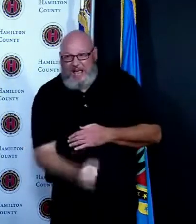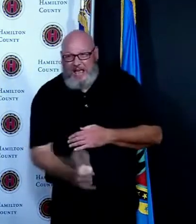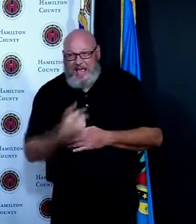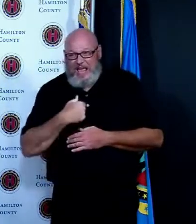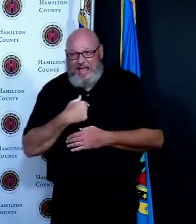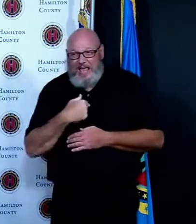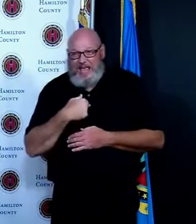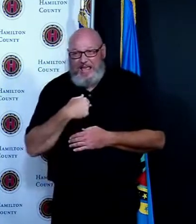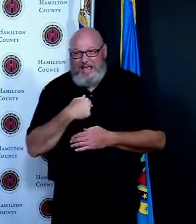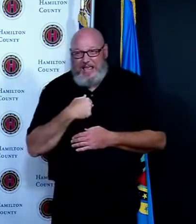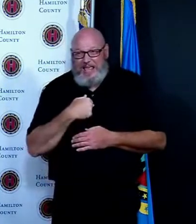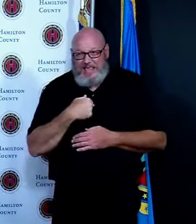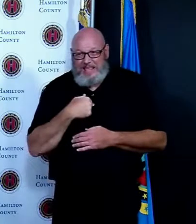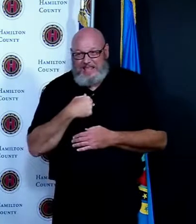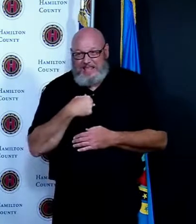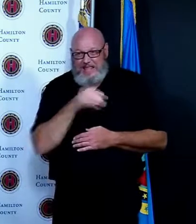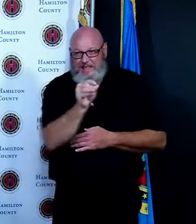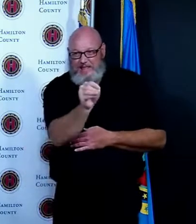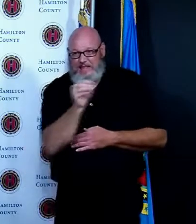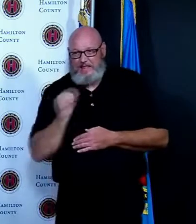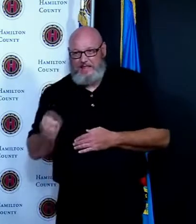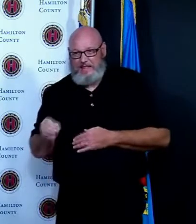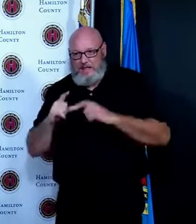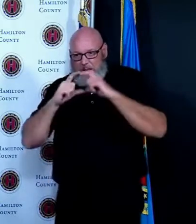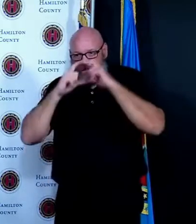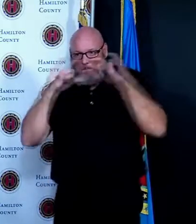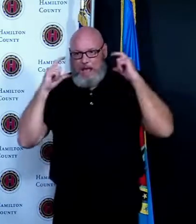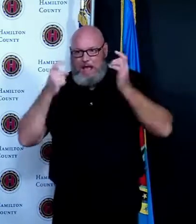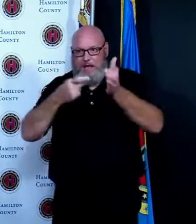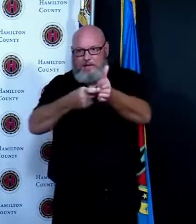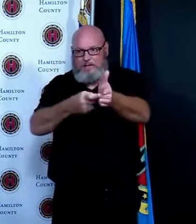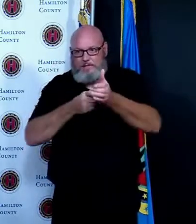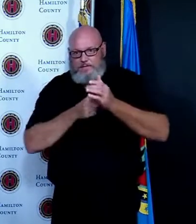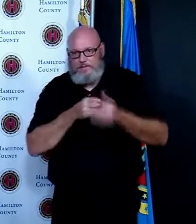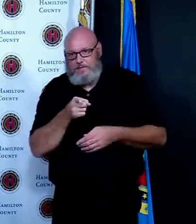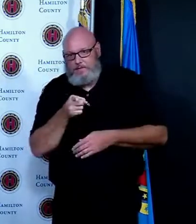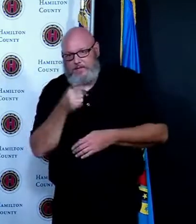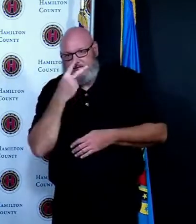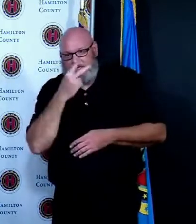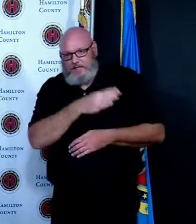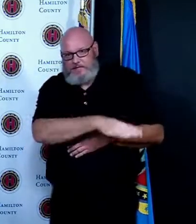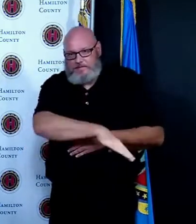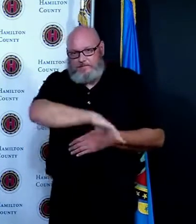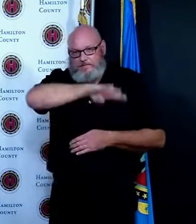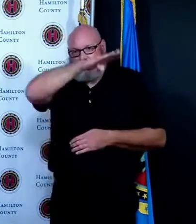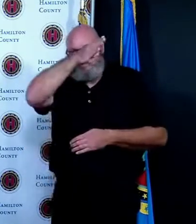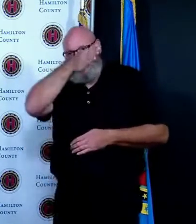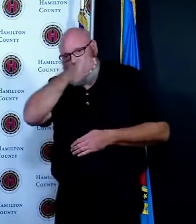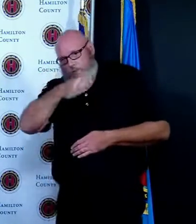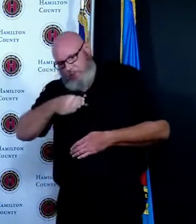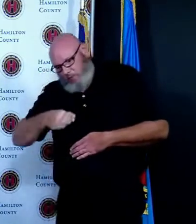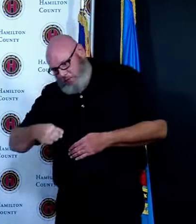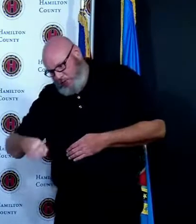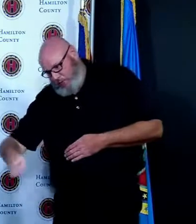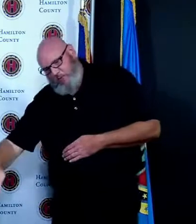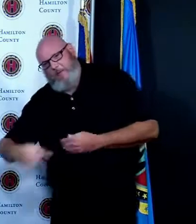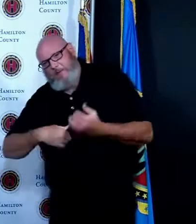curve with masks we flattened the curve because we worked together as a community we did this and so